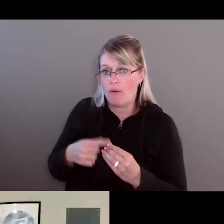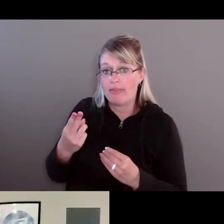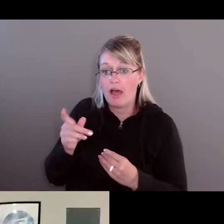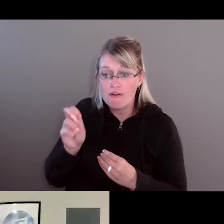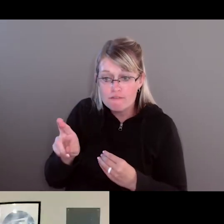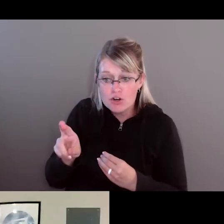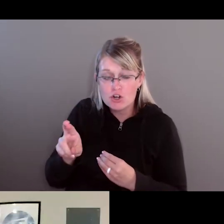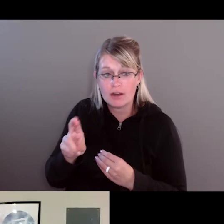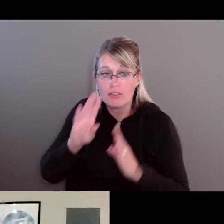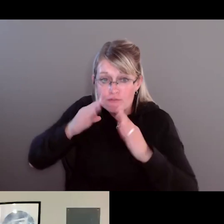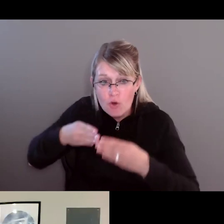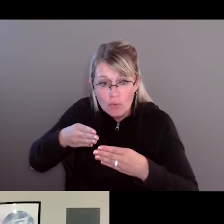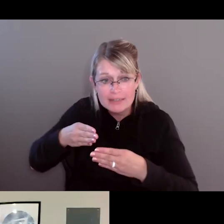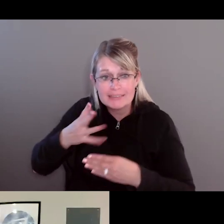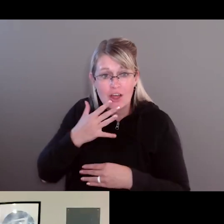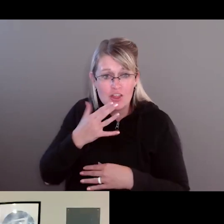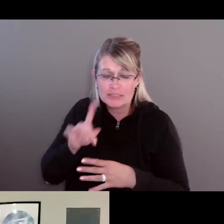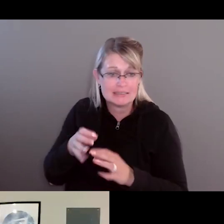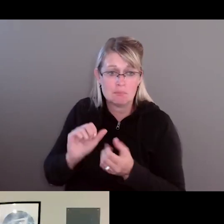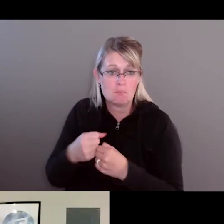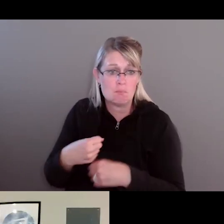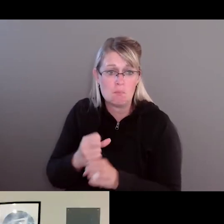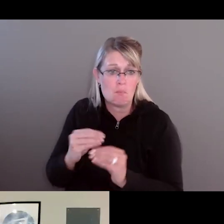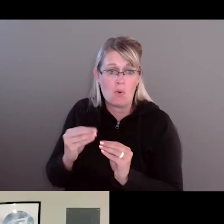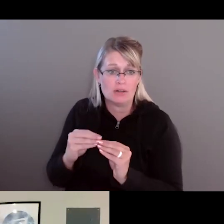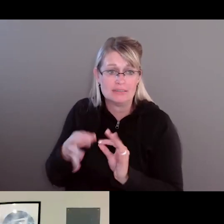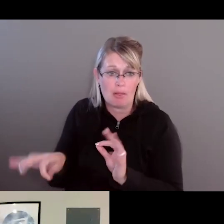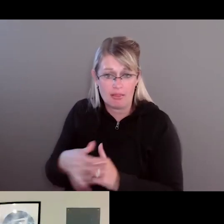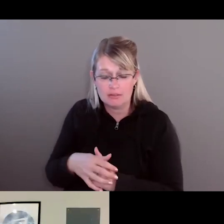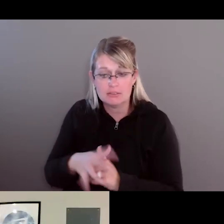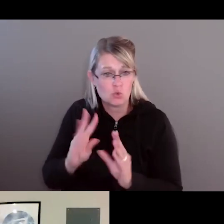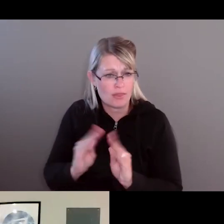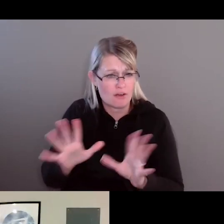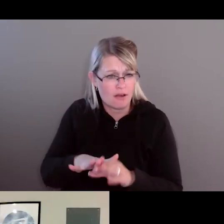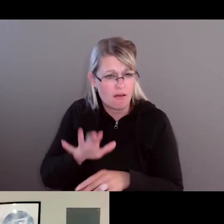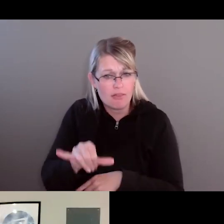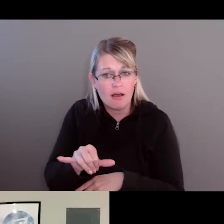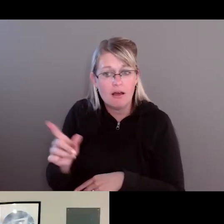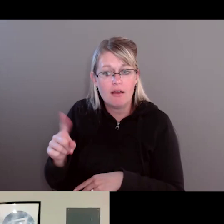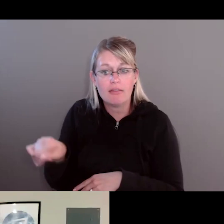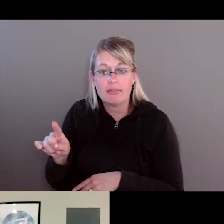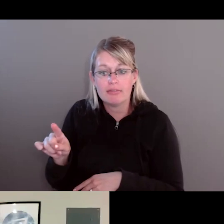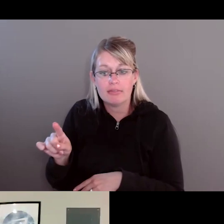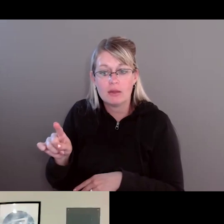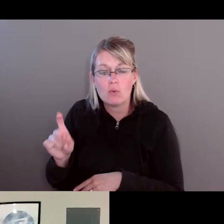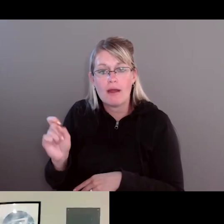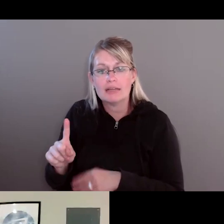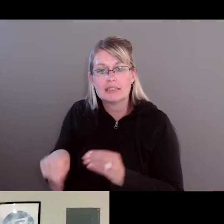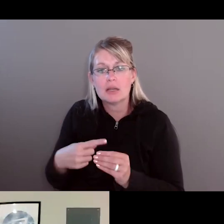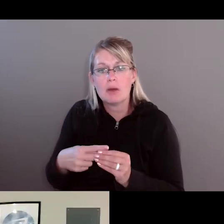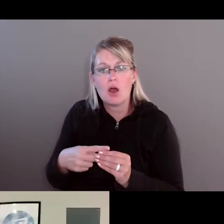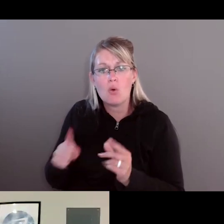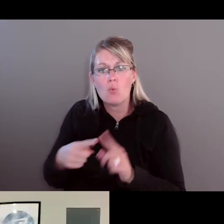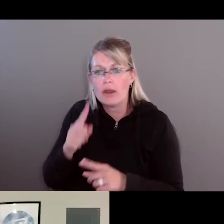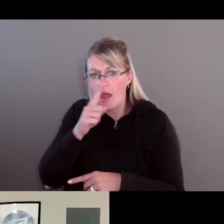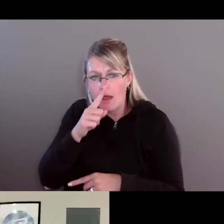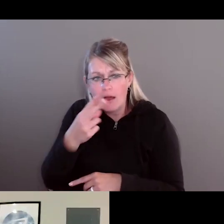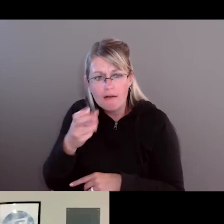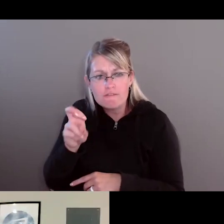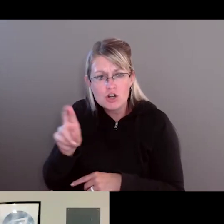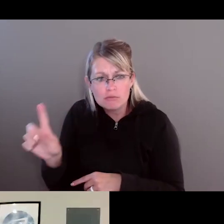color. Just to clarify on that question, they were asking when it hovers or focuses and the answer